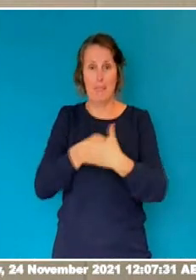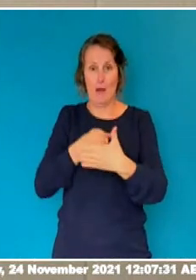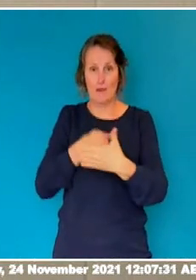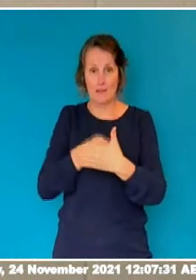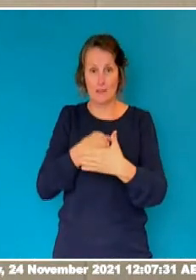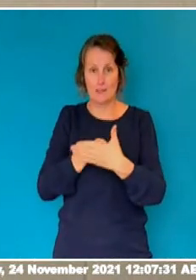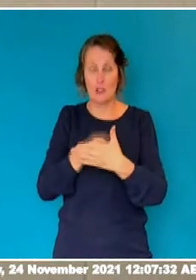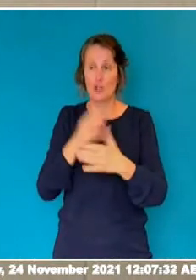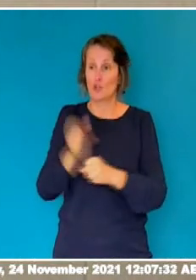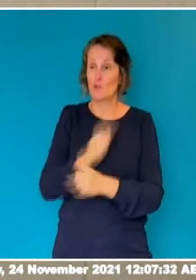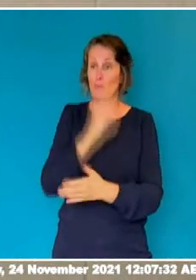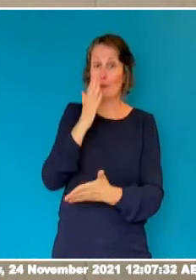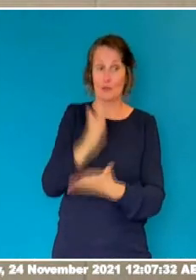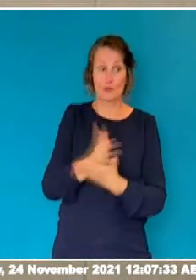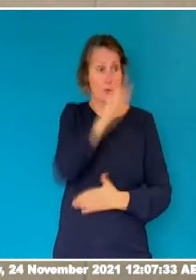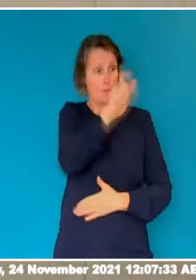meet inherent requirements of a role, that's true.